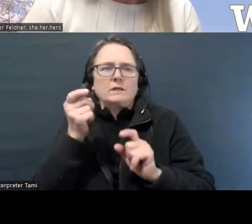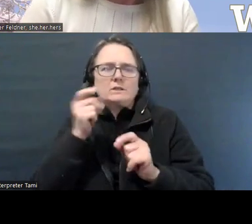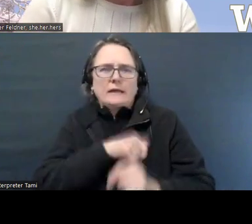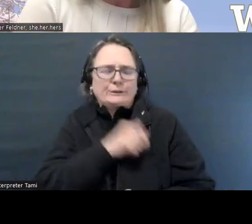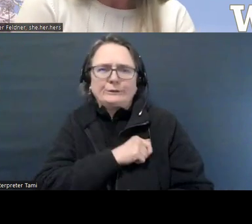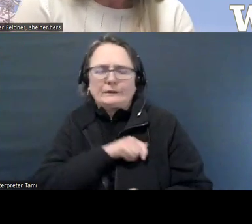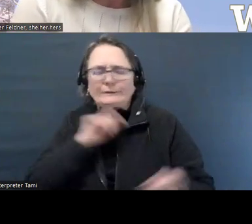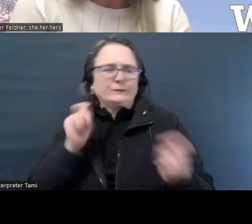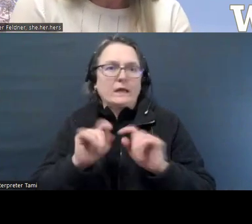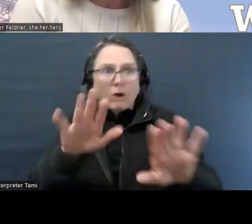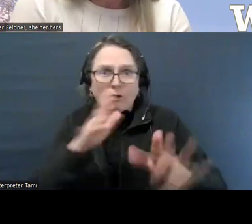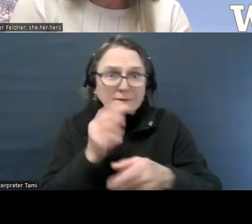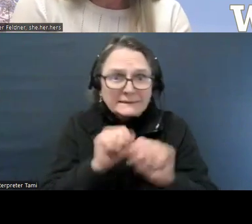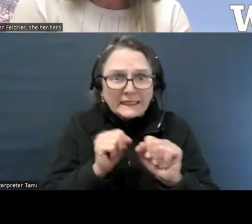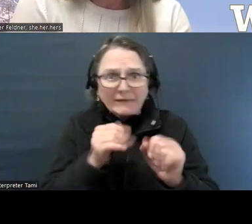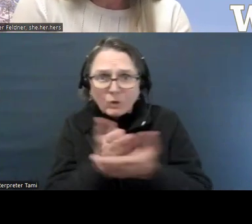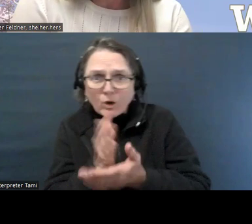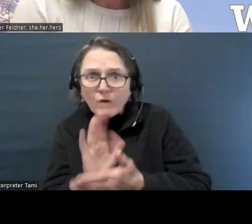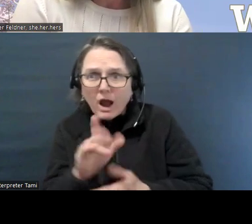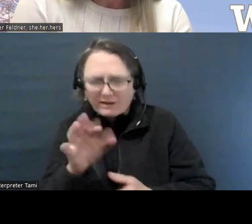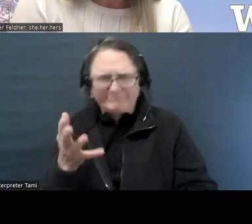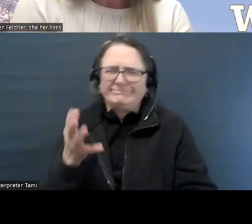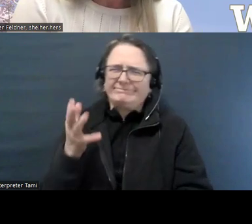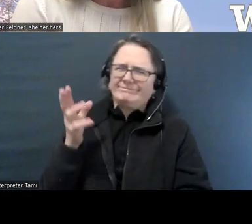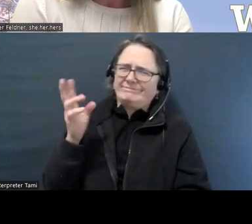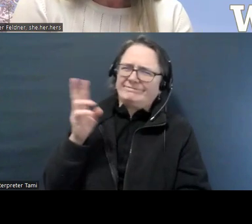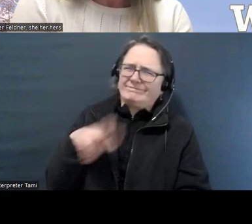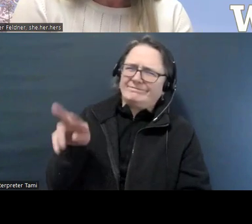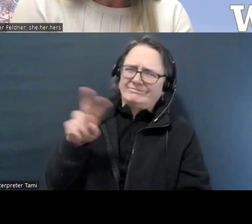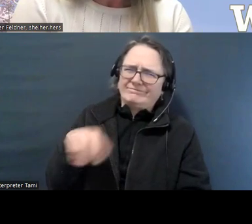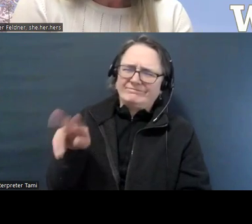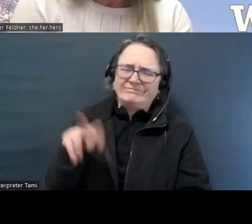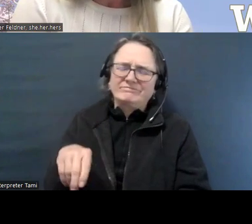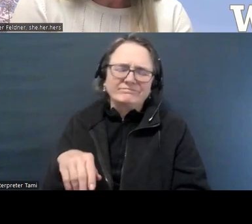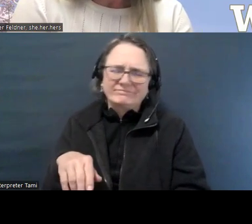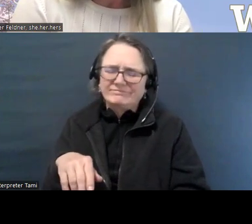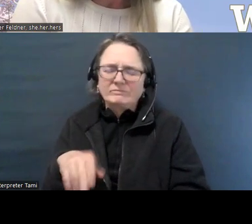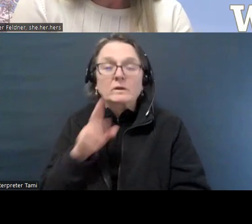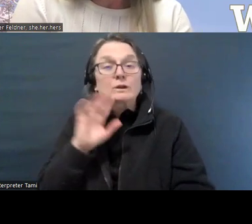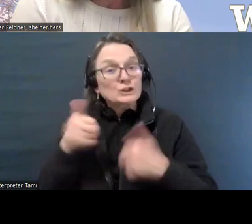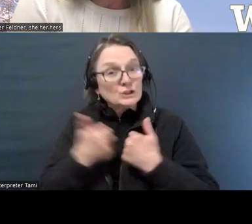and what they encounter, the difficulty, the challenges that they face